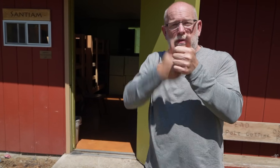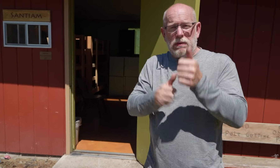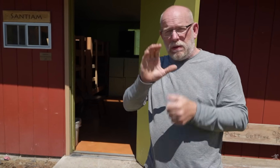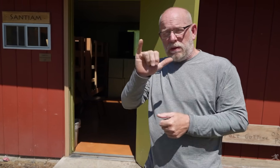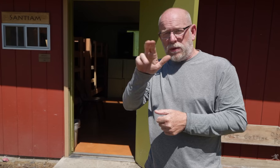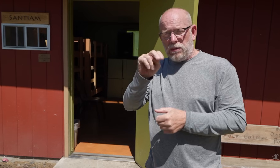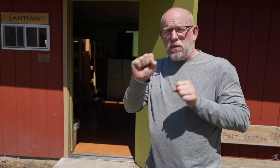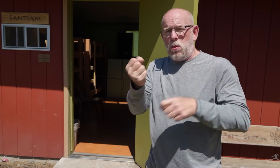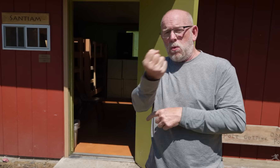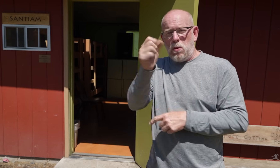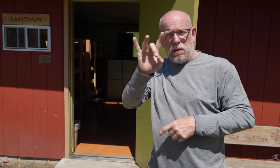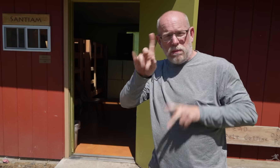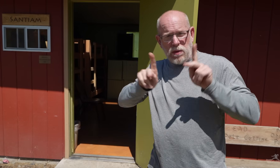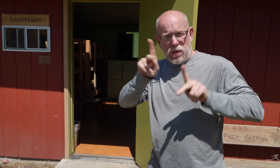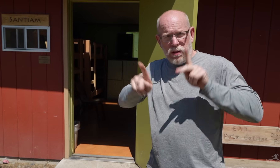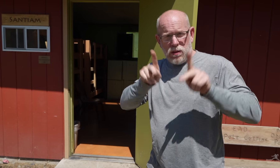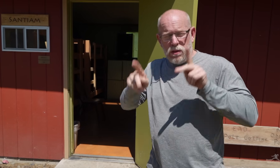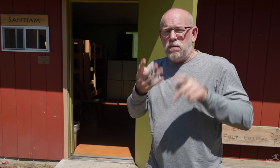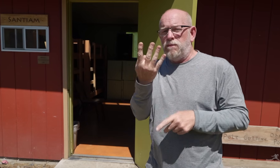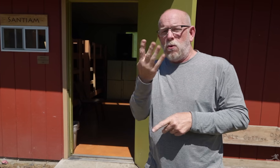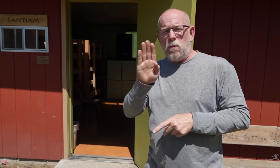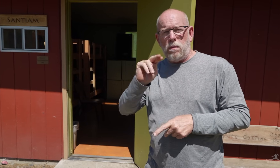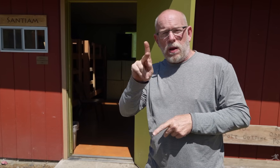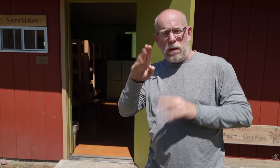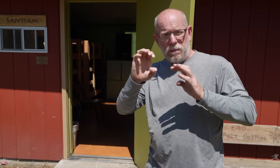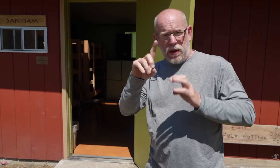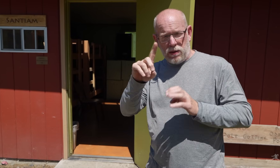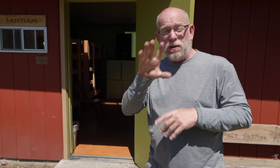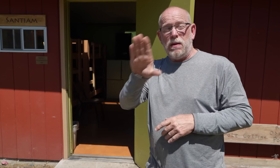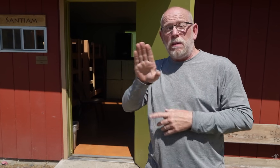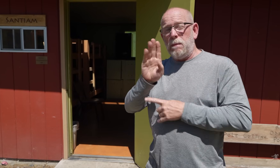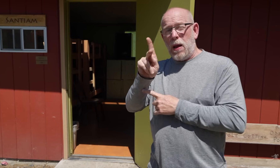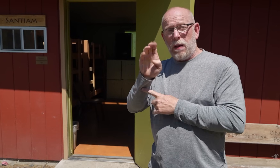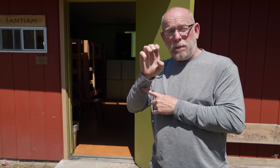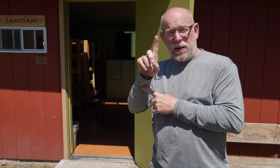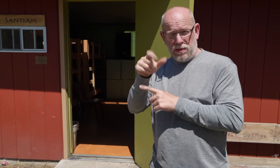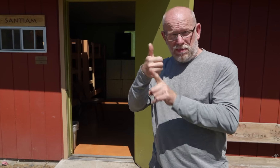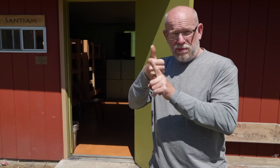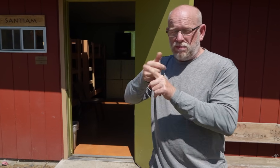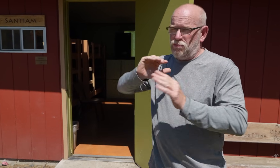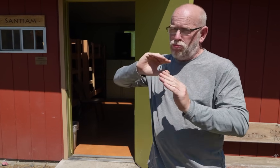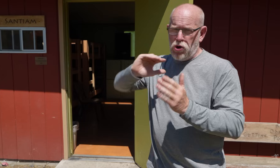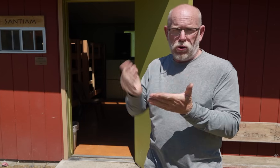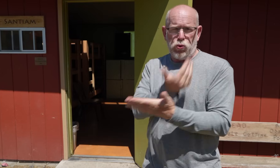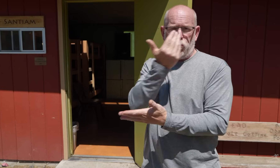Each cabin can hold 8 people with 4 bunks. The bunk beds are brand new.